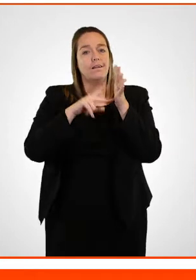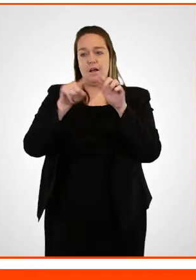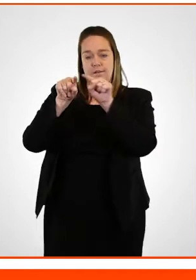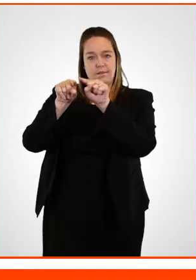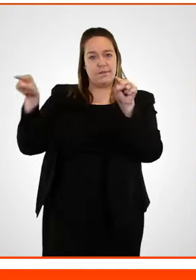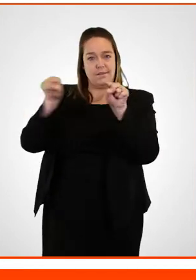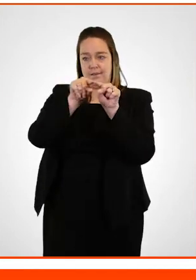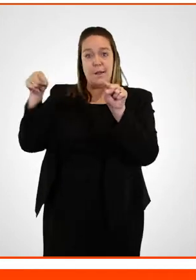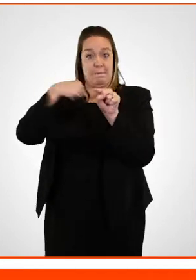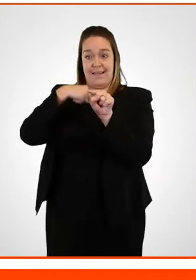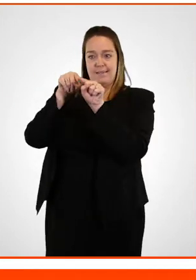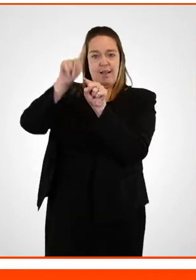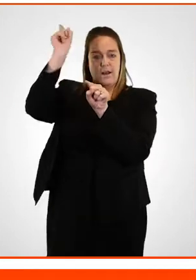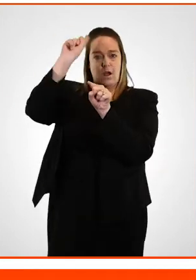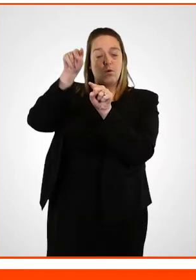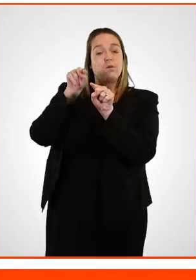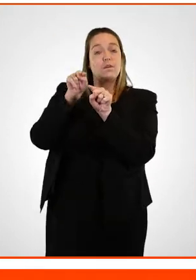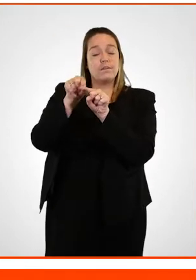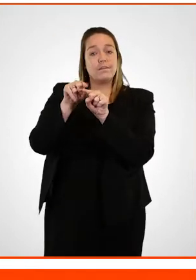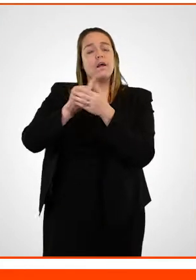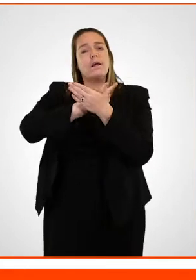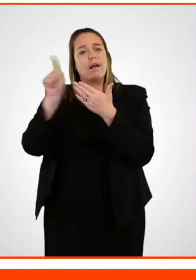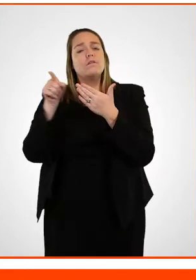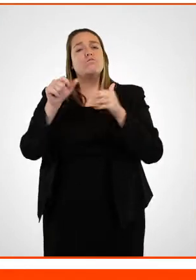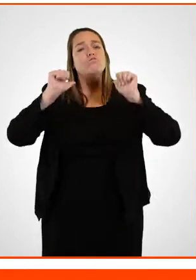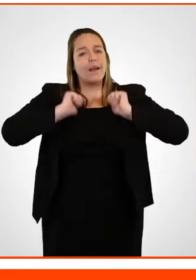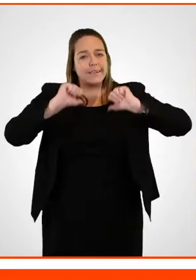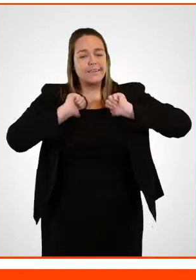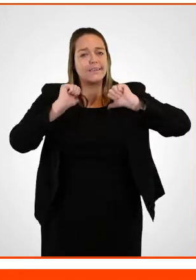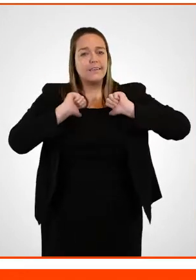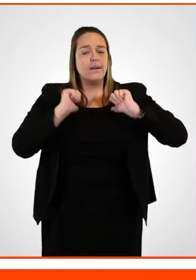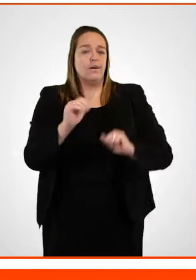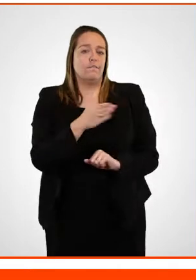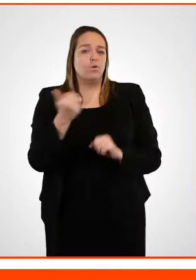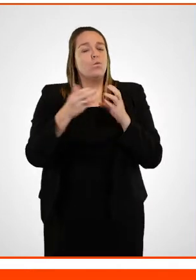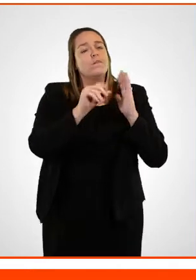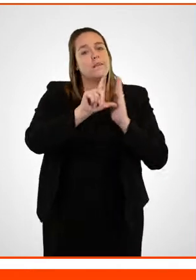and then we use that to practise our fluency over time.